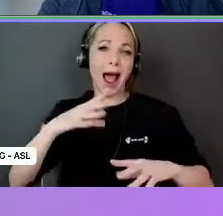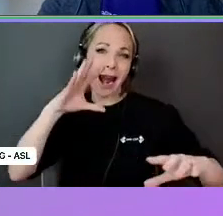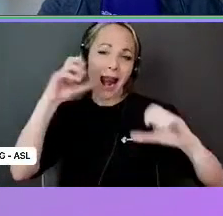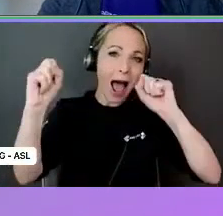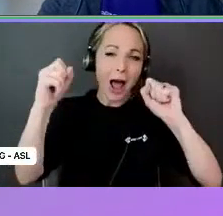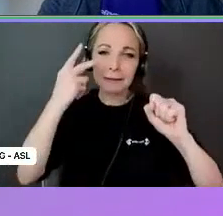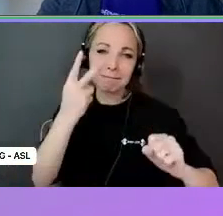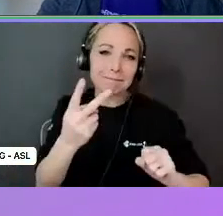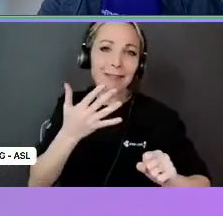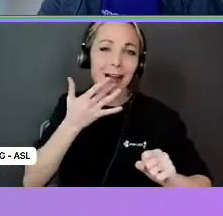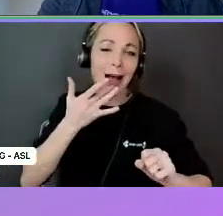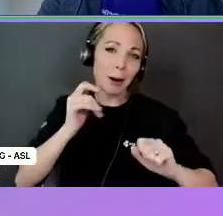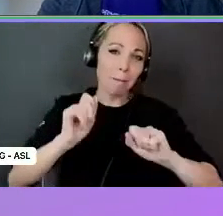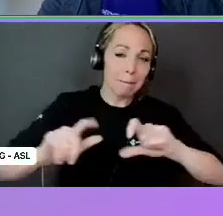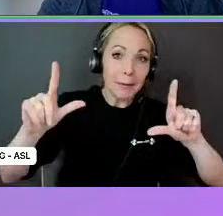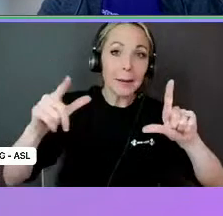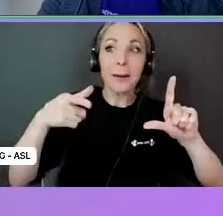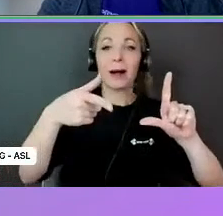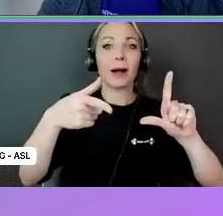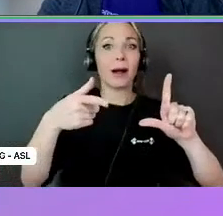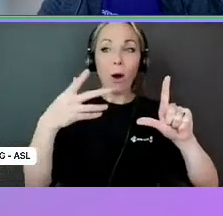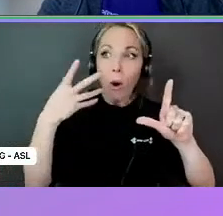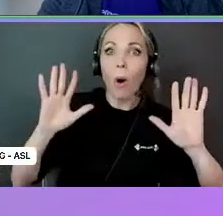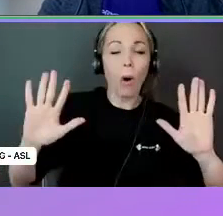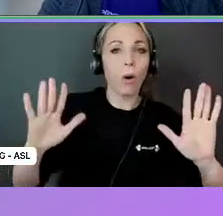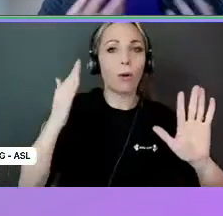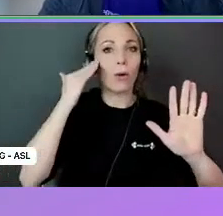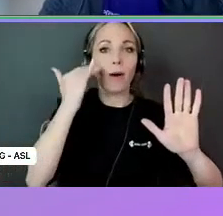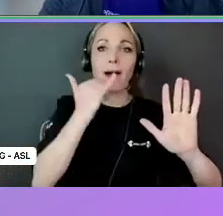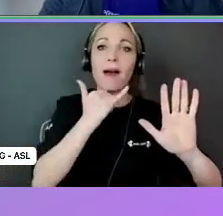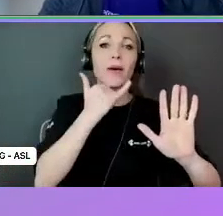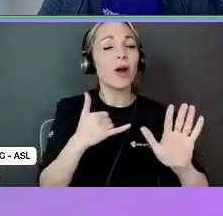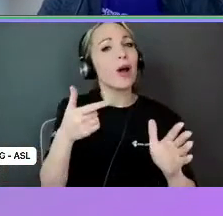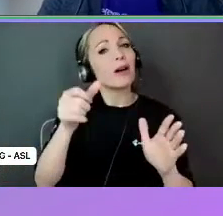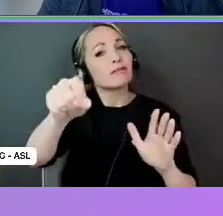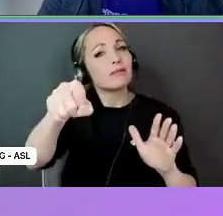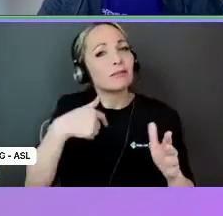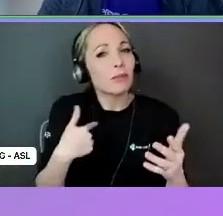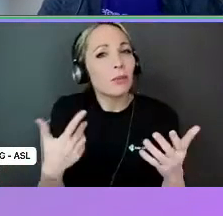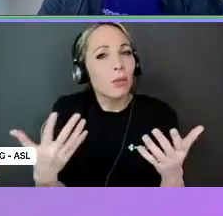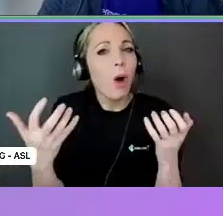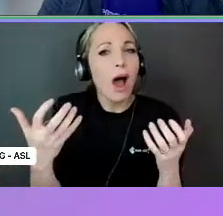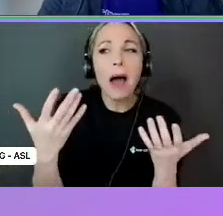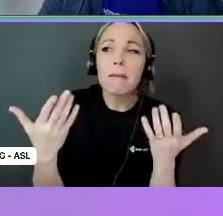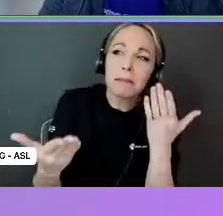can certainly do things like create a red border around a